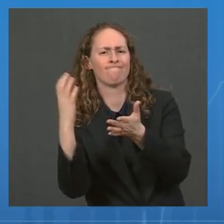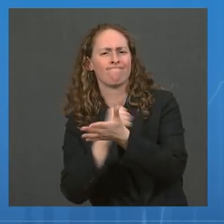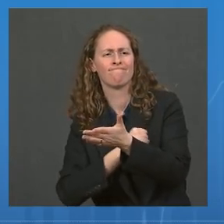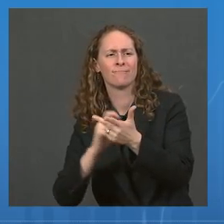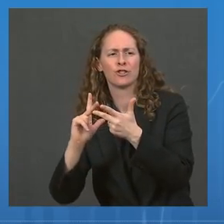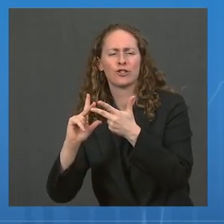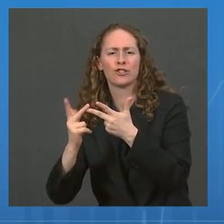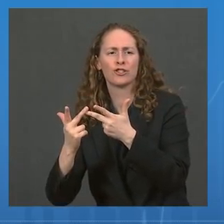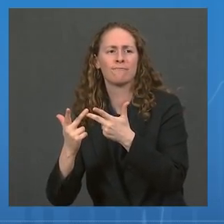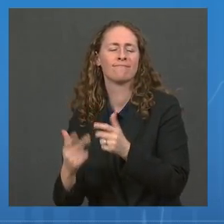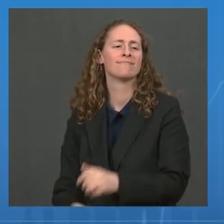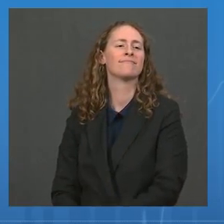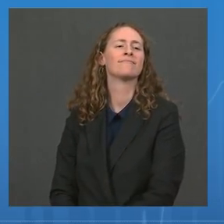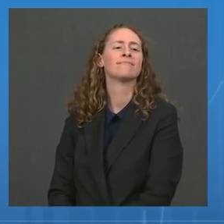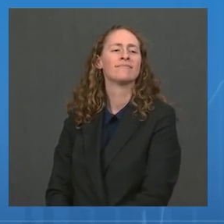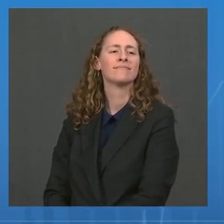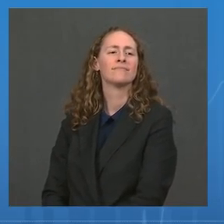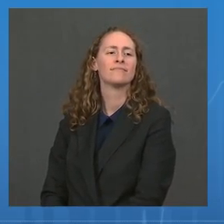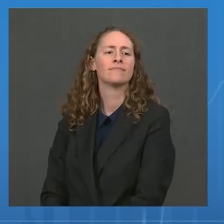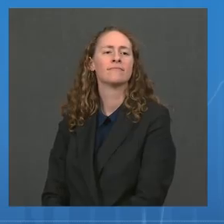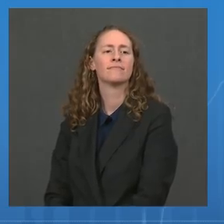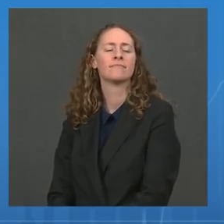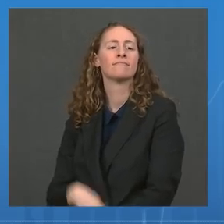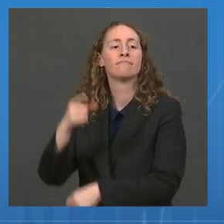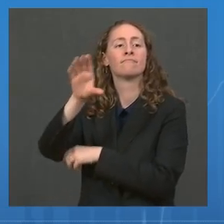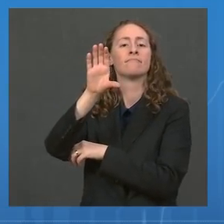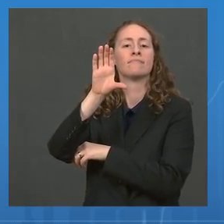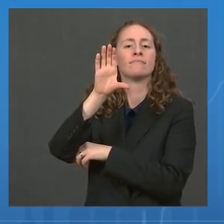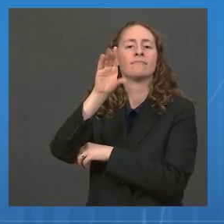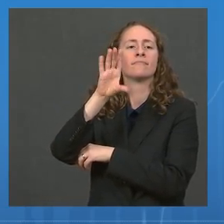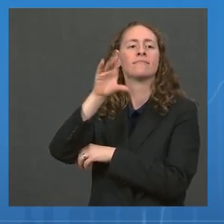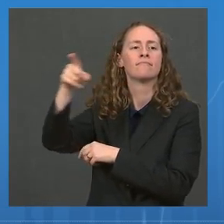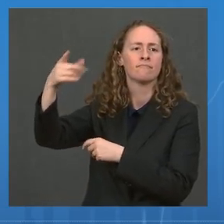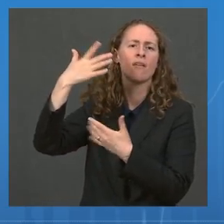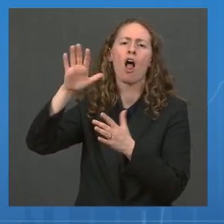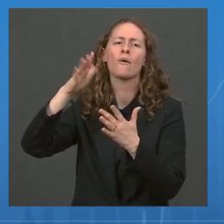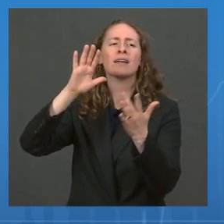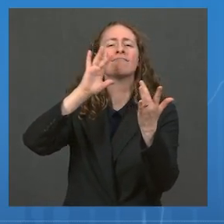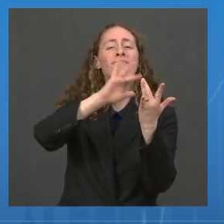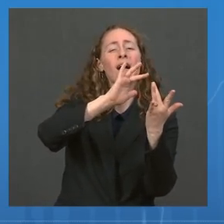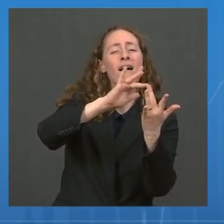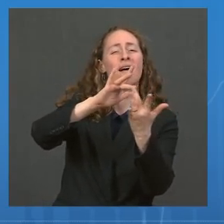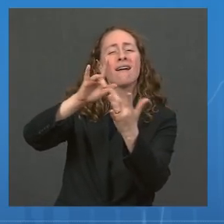CDC contacted tens of thousands of nursing homes, assisted-living facilities,